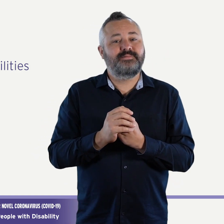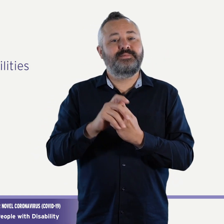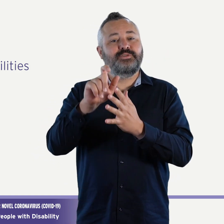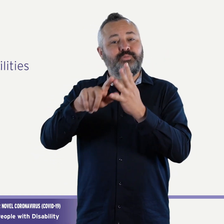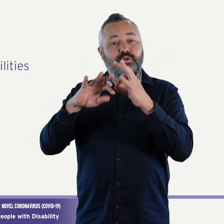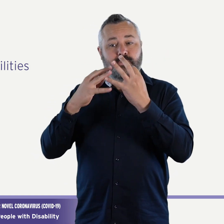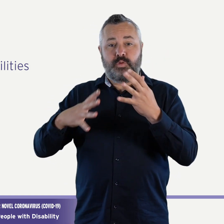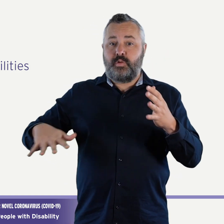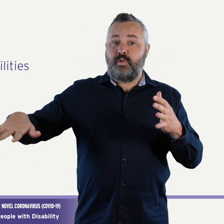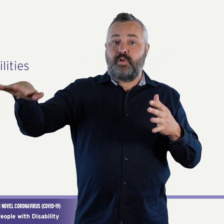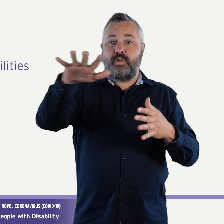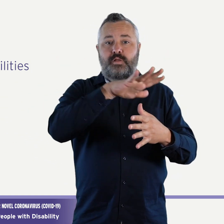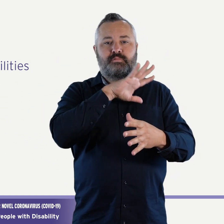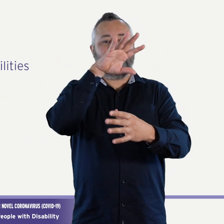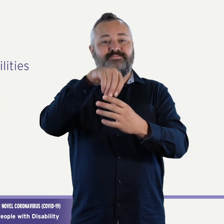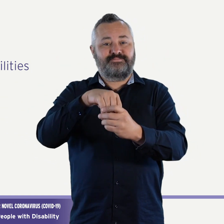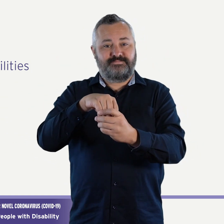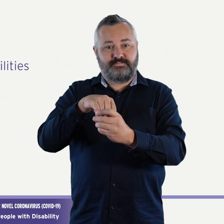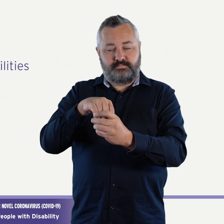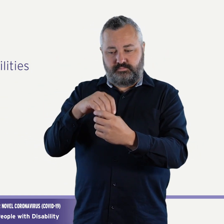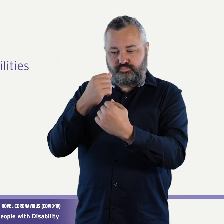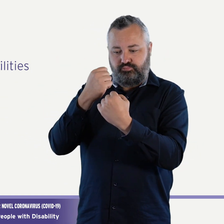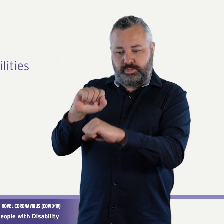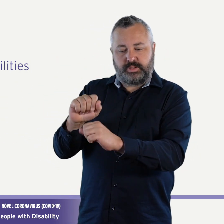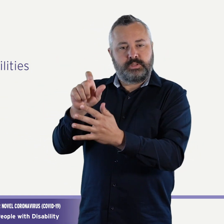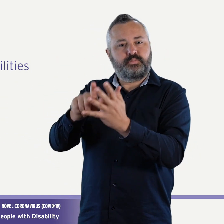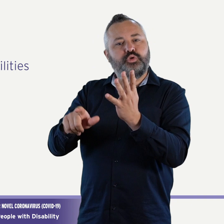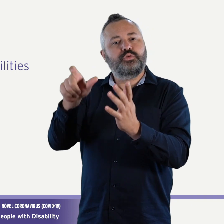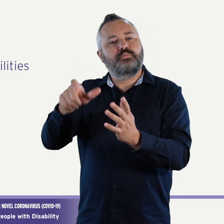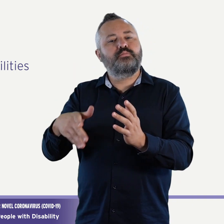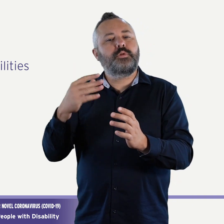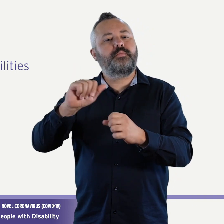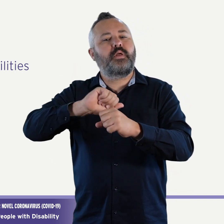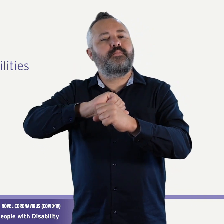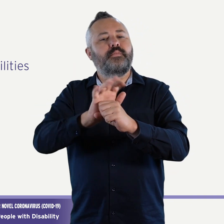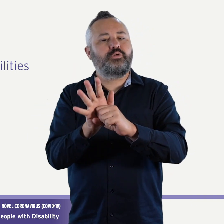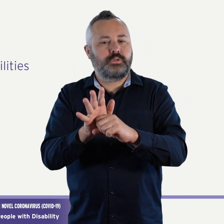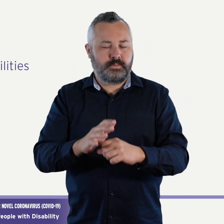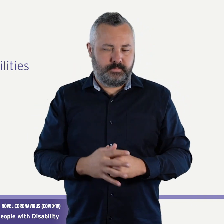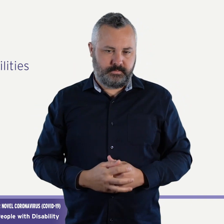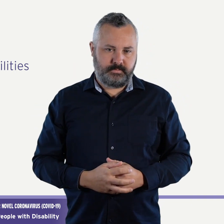sectors, all have a role to play in protecting the health of people with disability from COVID-19 infection.